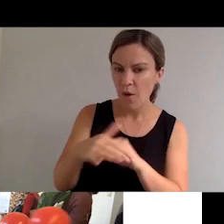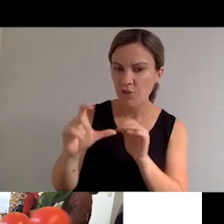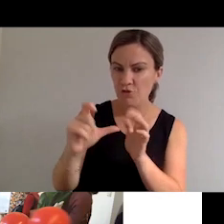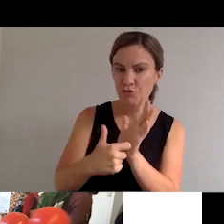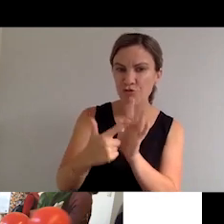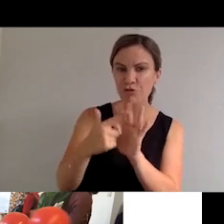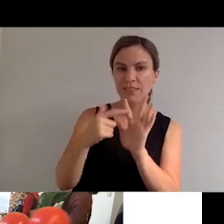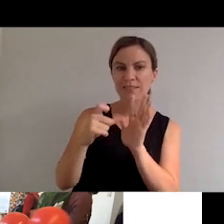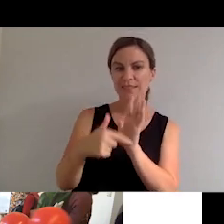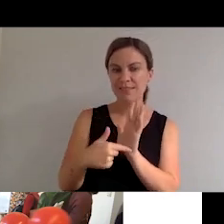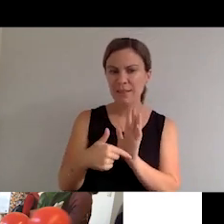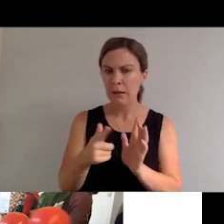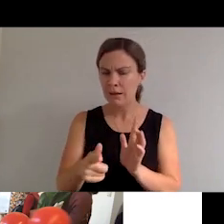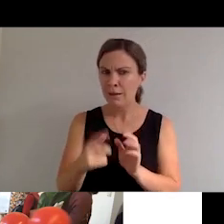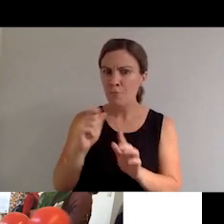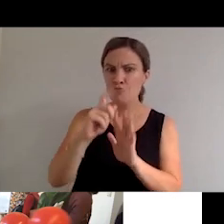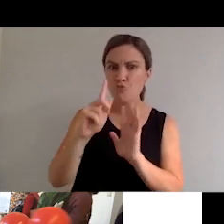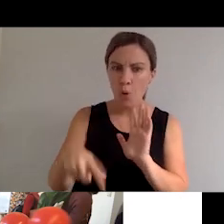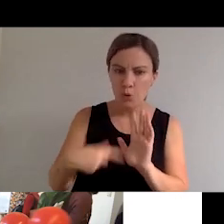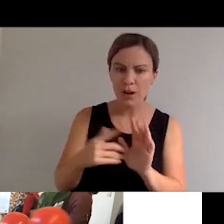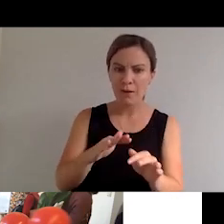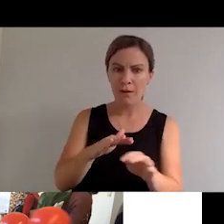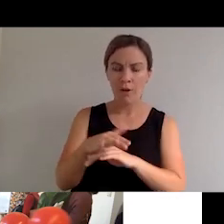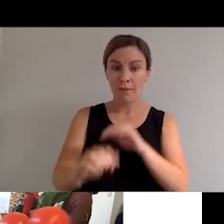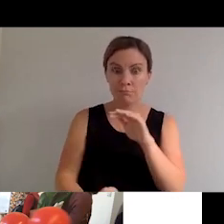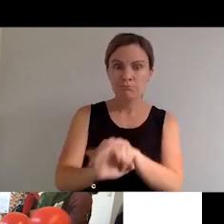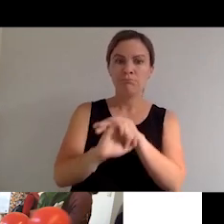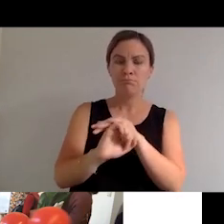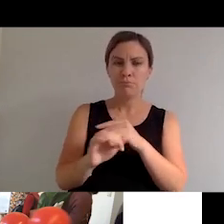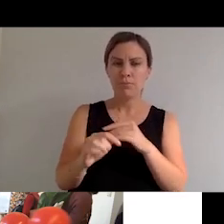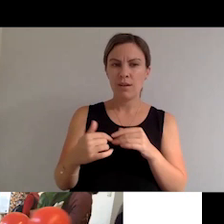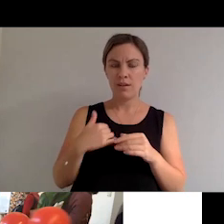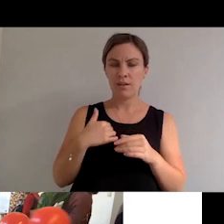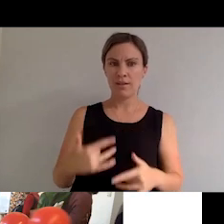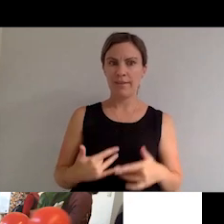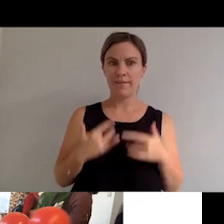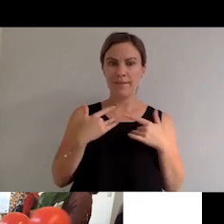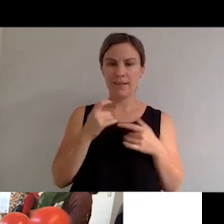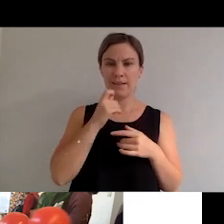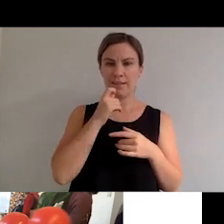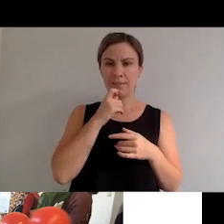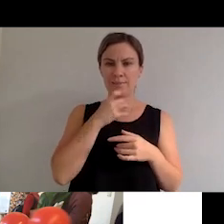I feltlise get tight in -- felt myself get tight in my throat.